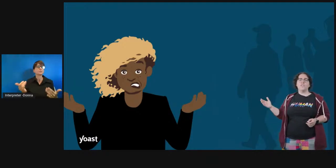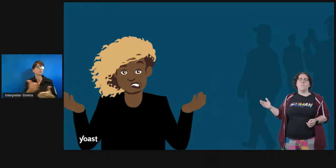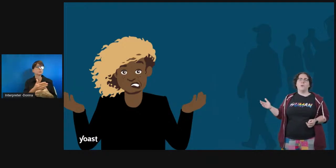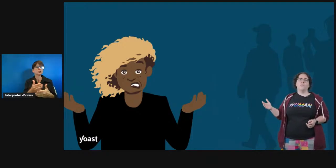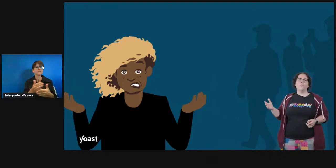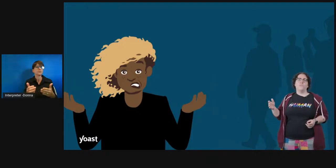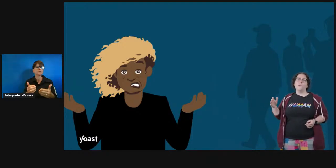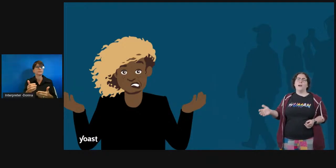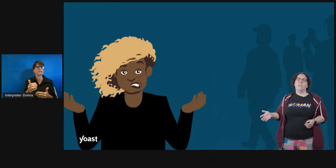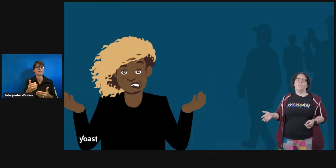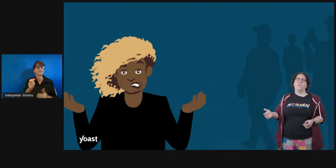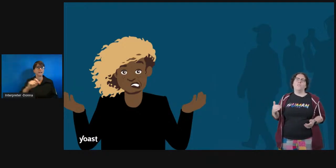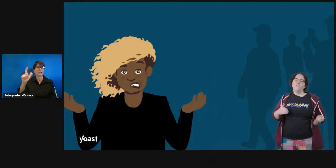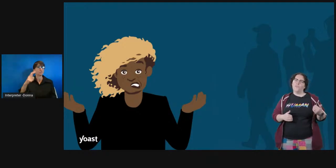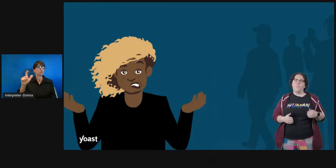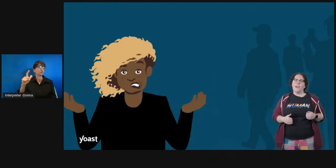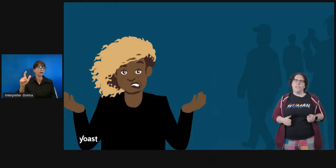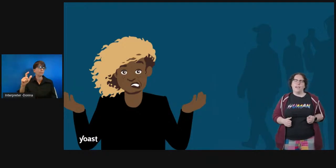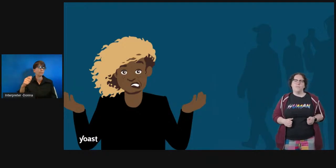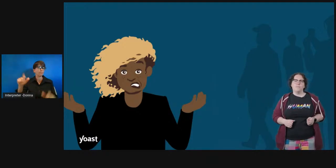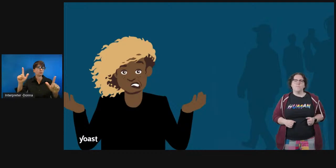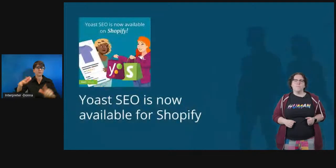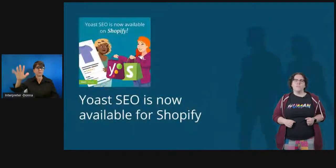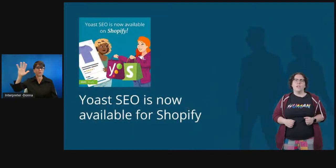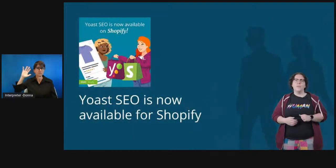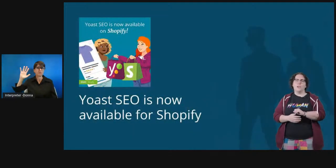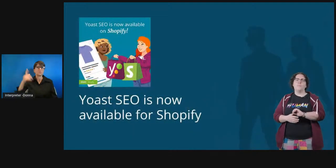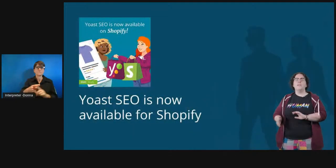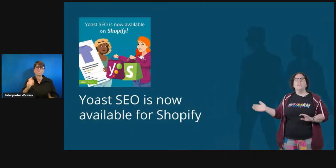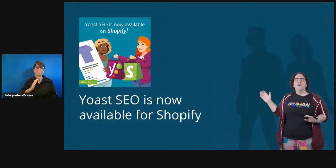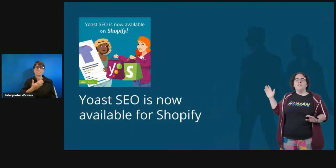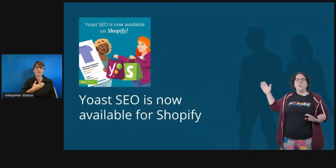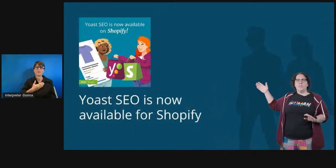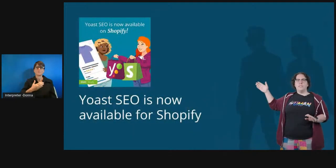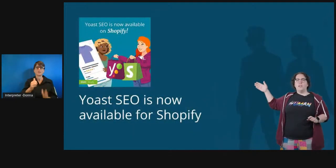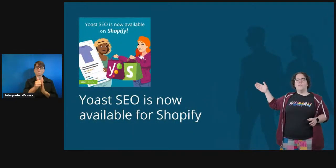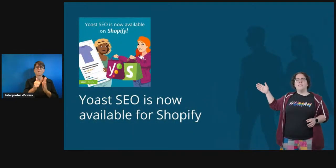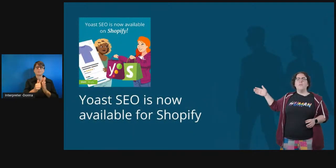All social platforms have this function to adult to images and I will show you where to find those and I